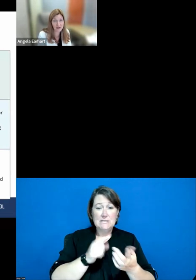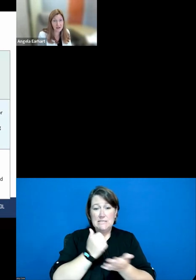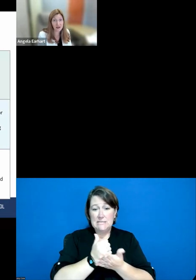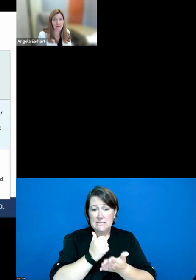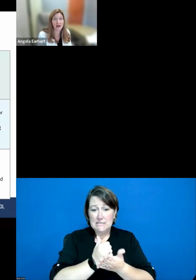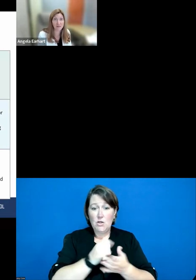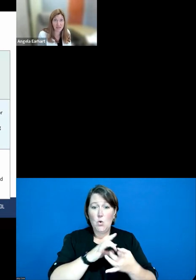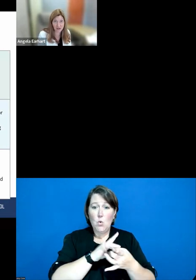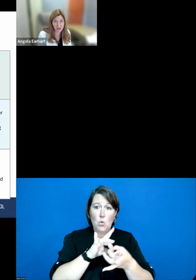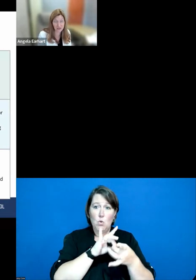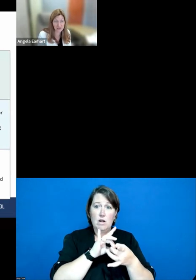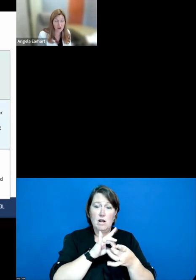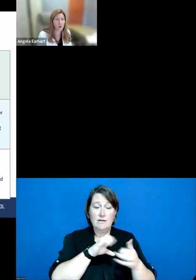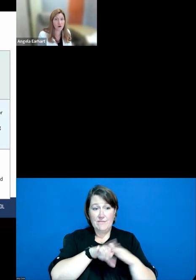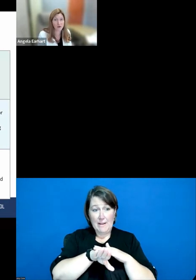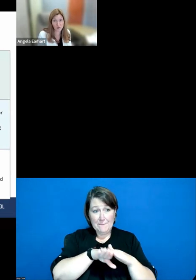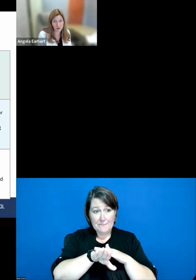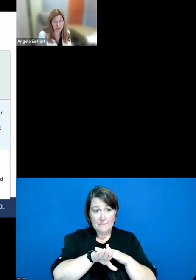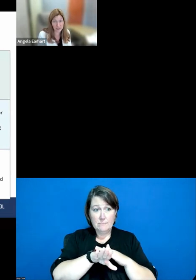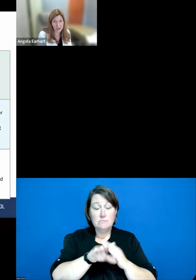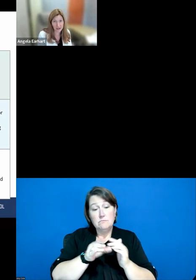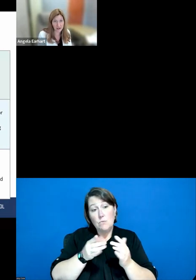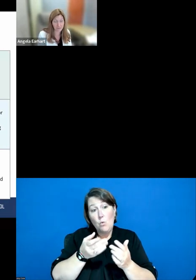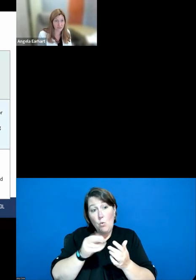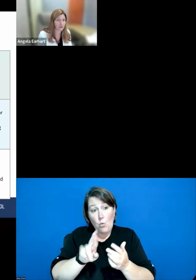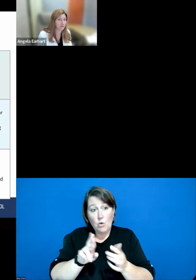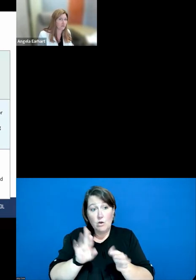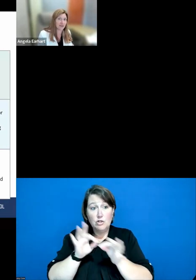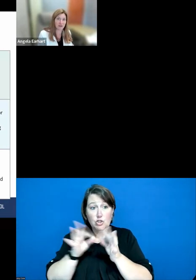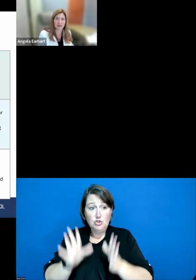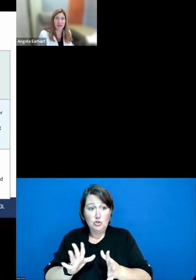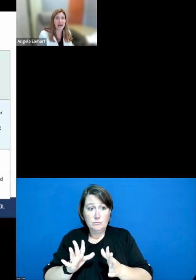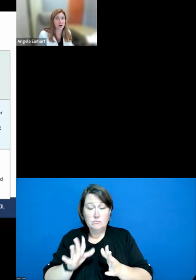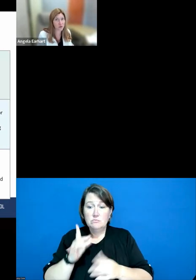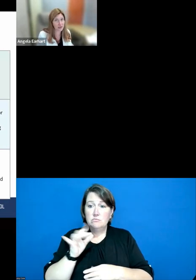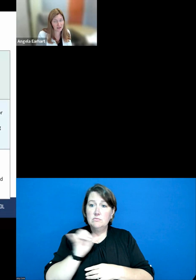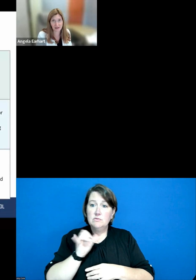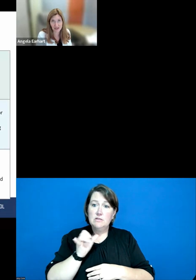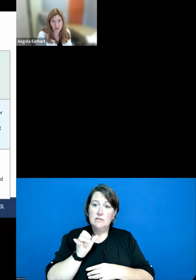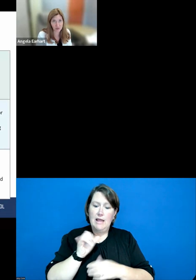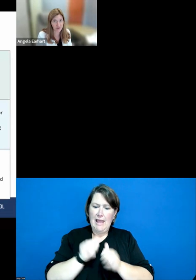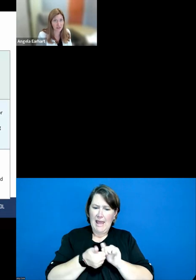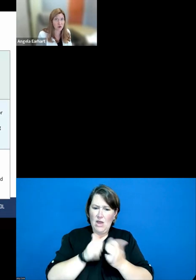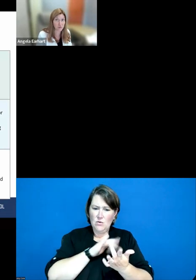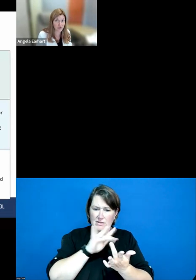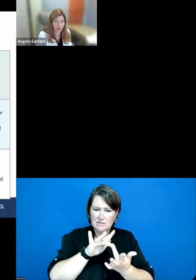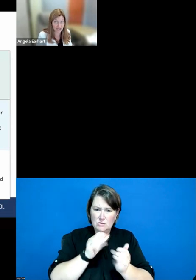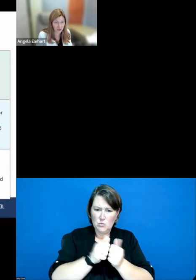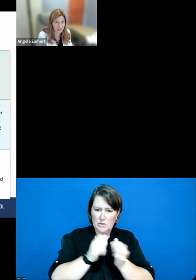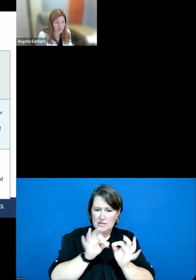of accommodations or interpreters, such as, how do we get in touch with an interpreting agency,